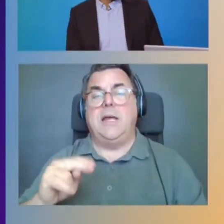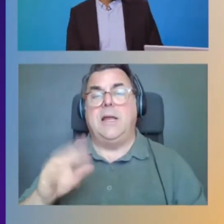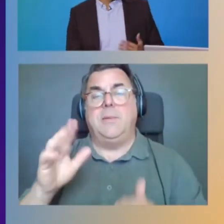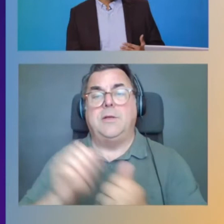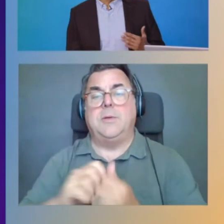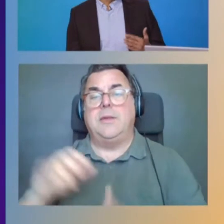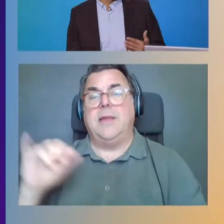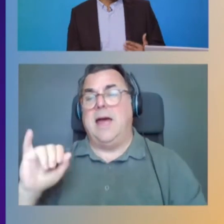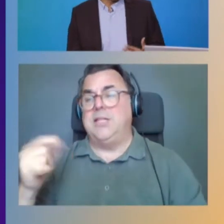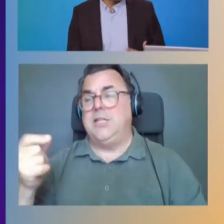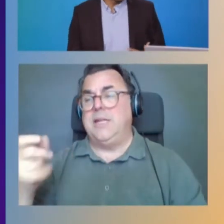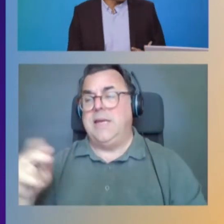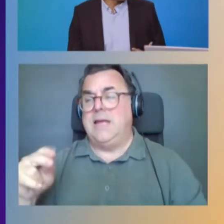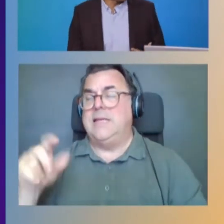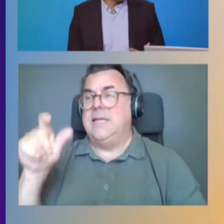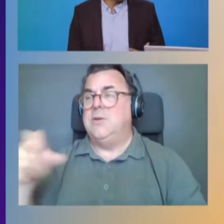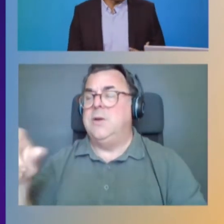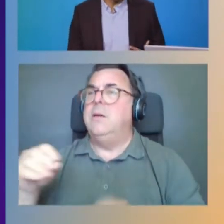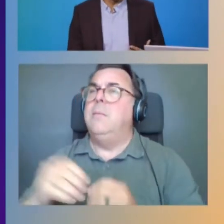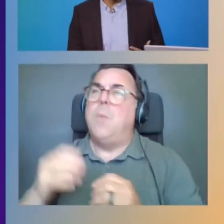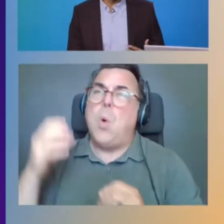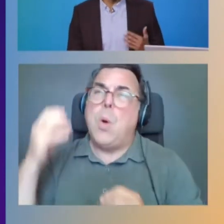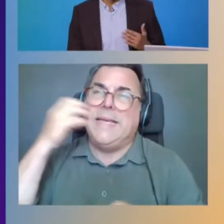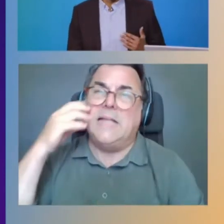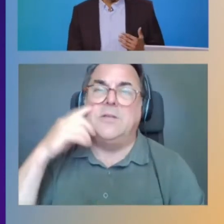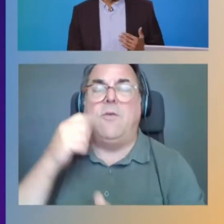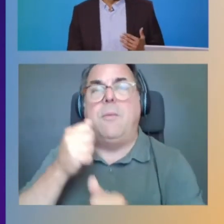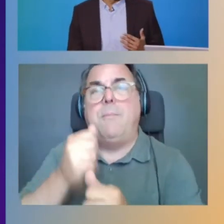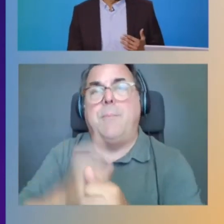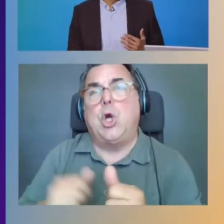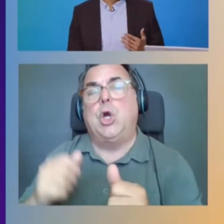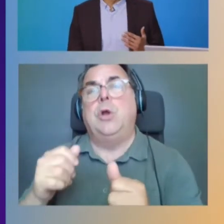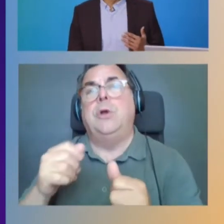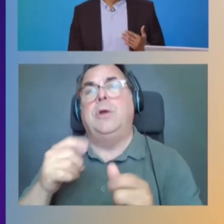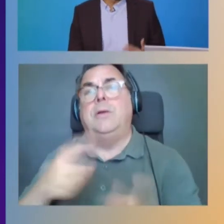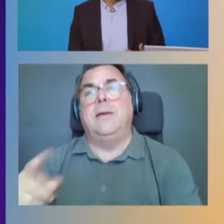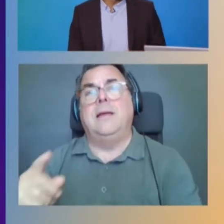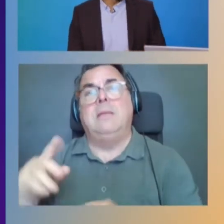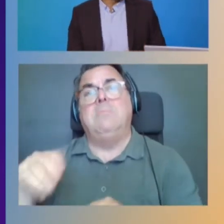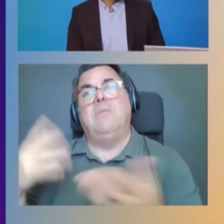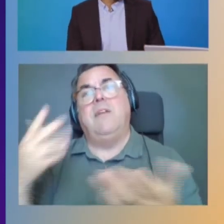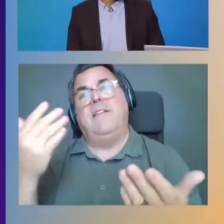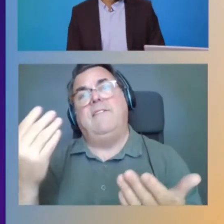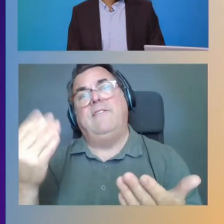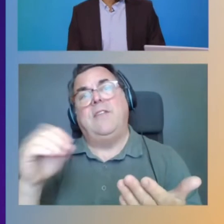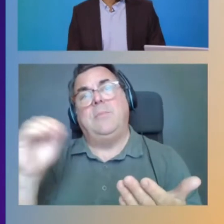It's more denser in nature on a per VCPU basis and it delivers up to 15% lower dollar per terabyte